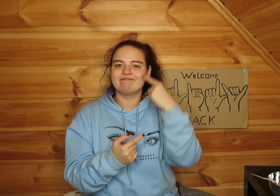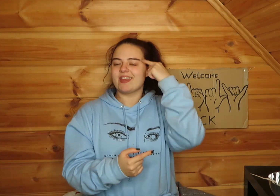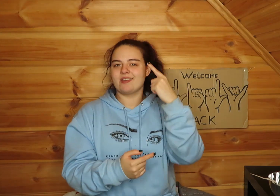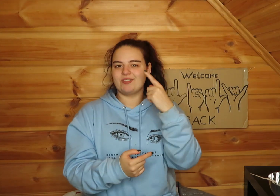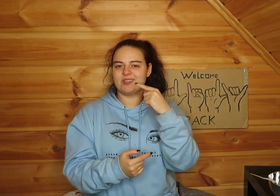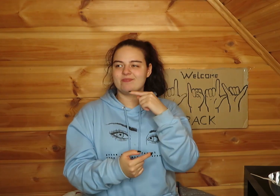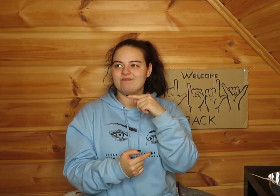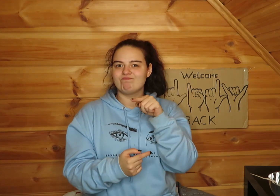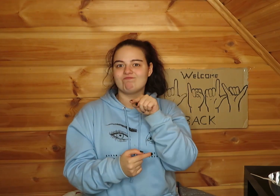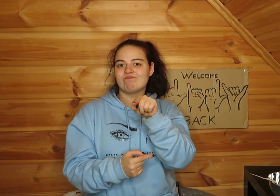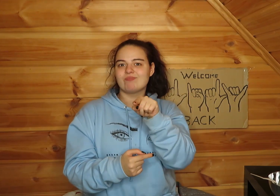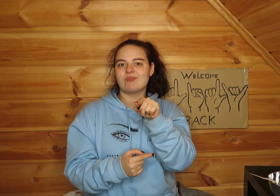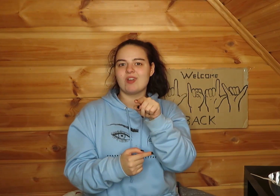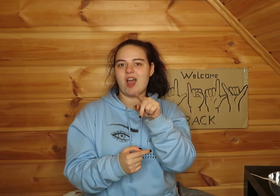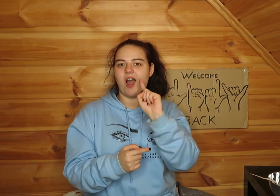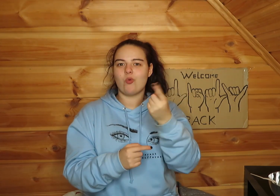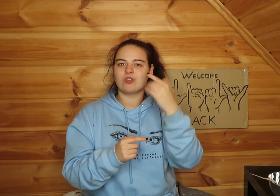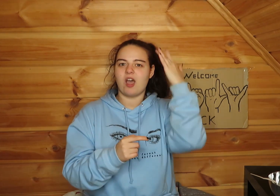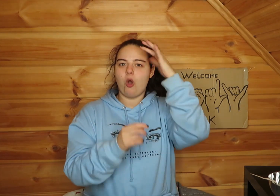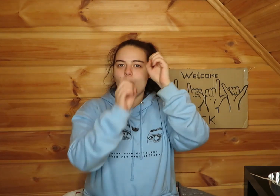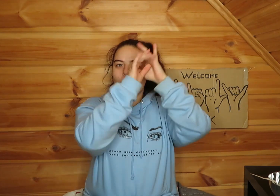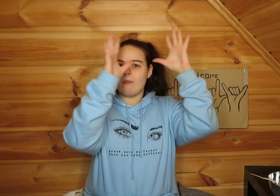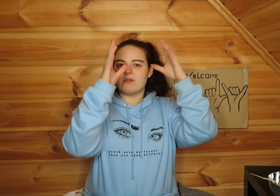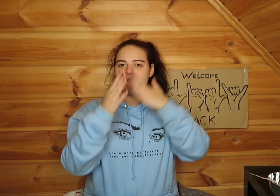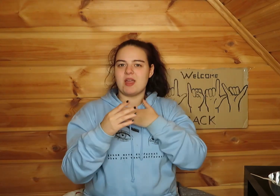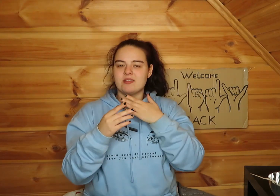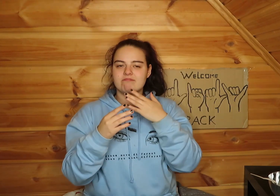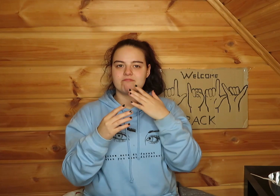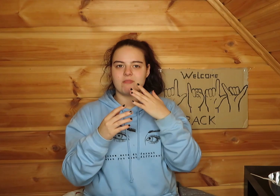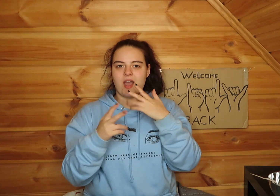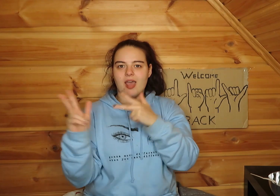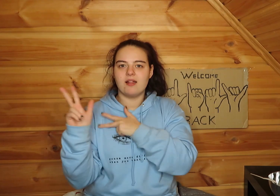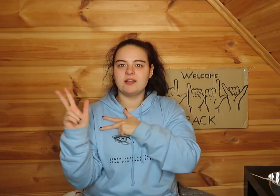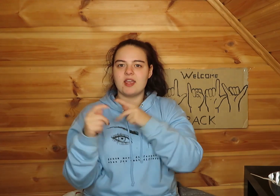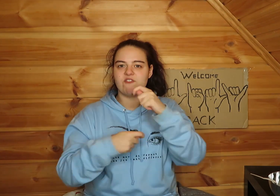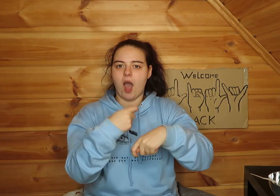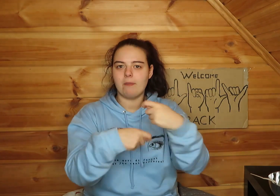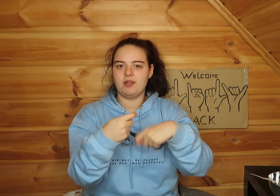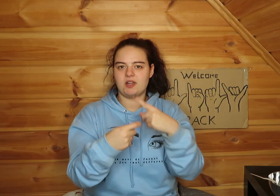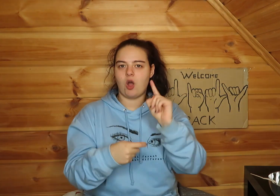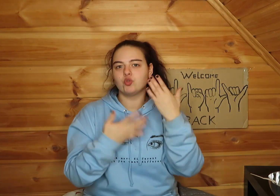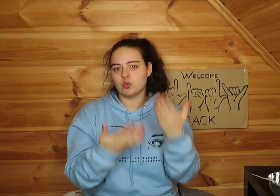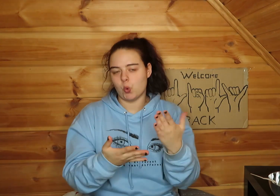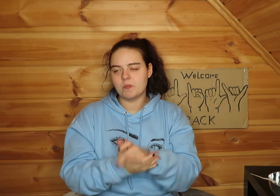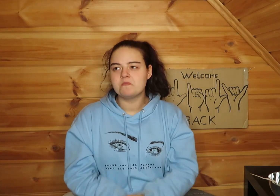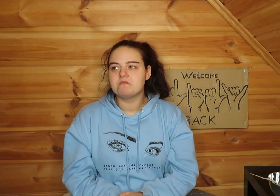thats why.....and my reality is processed in my dreams.